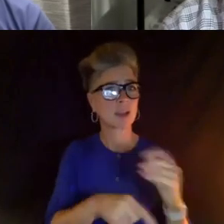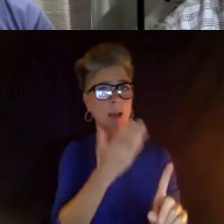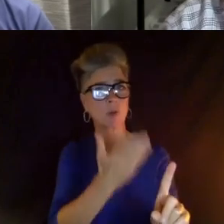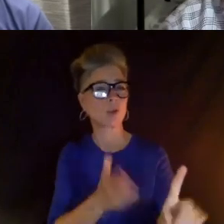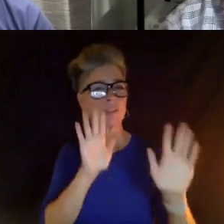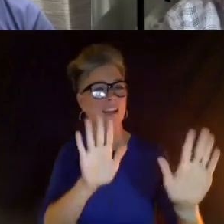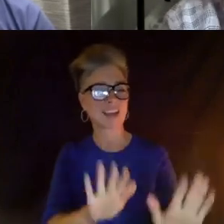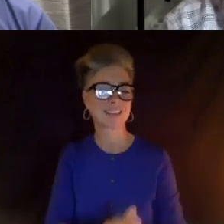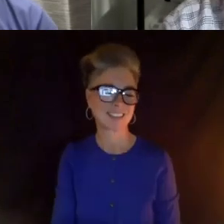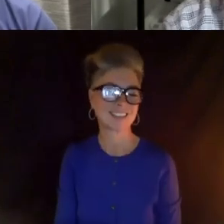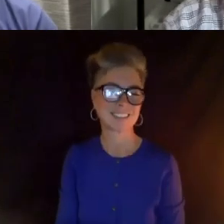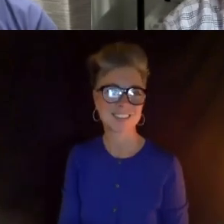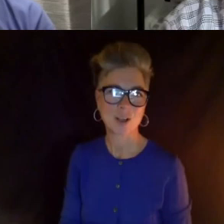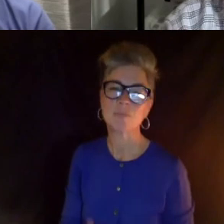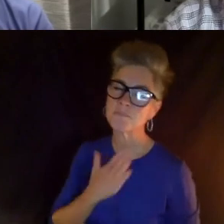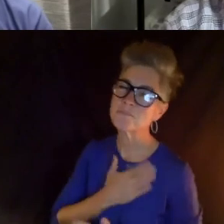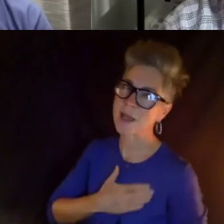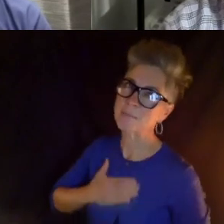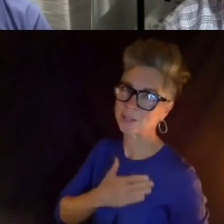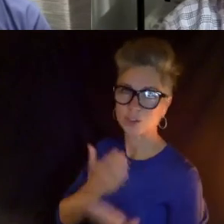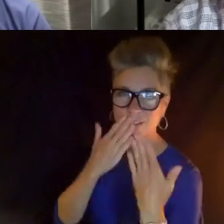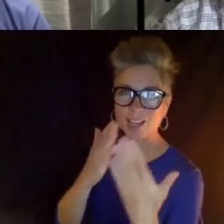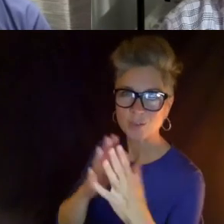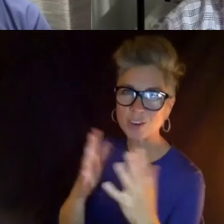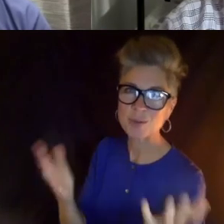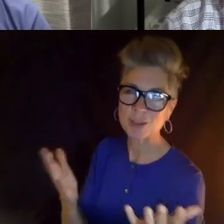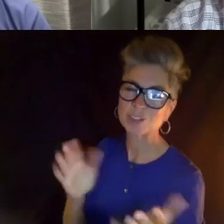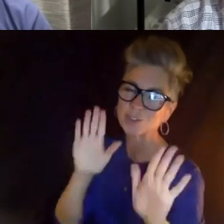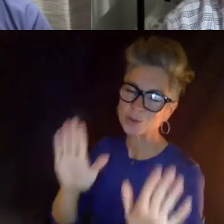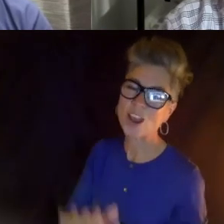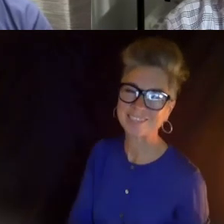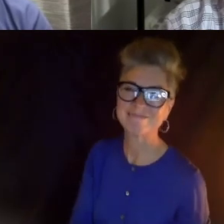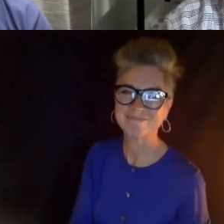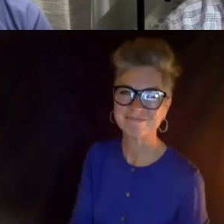So thank you. - It's my pleasure. Thank you very much for tonight, this has been great. Way cool.